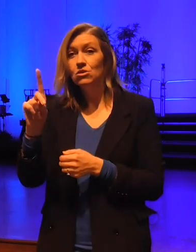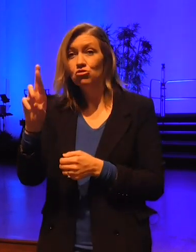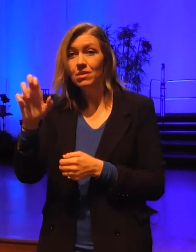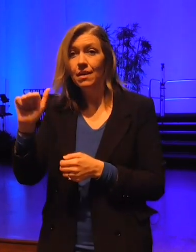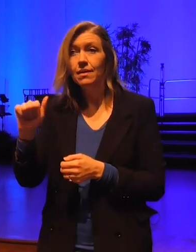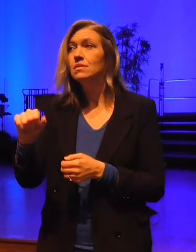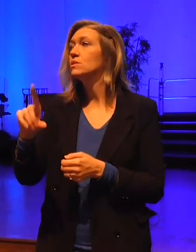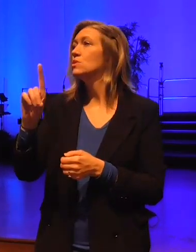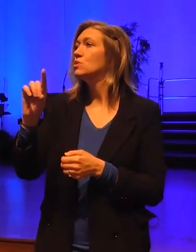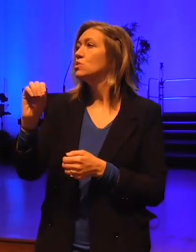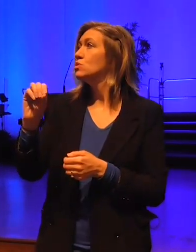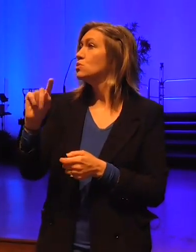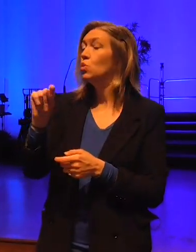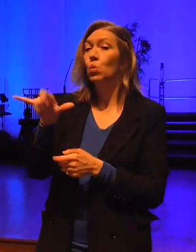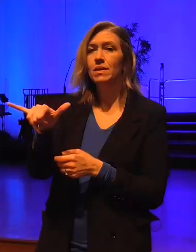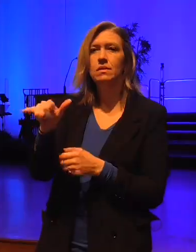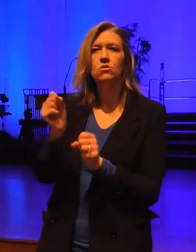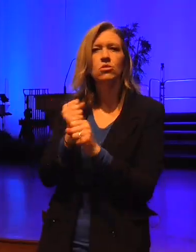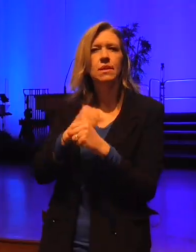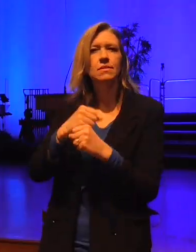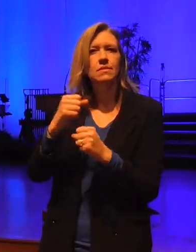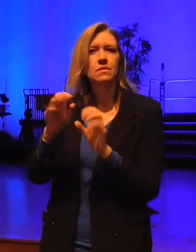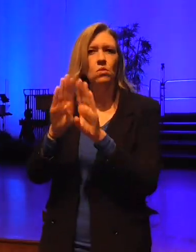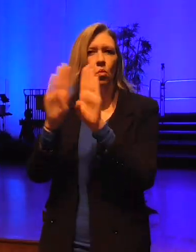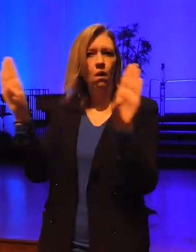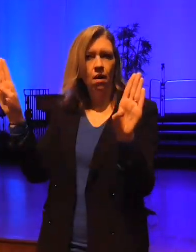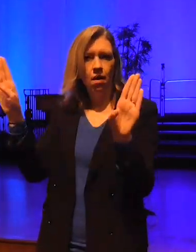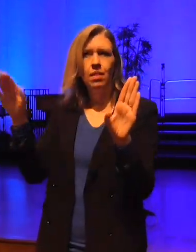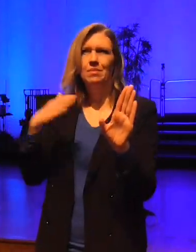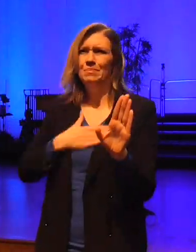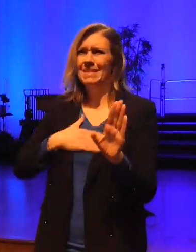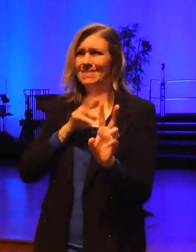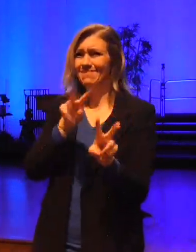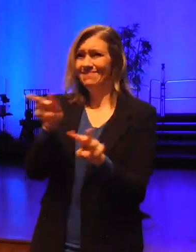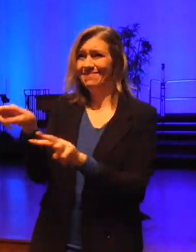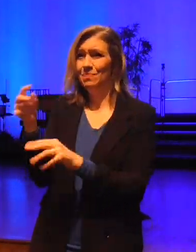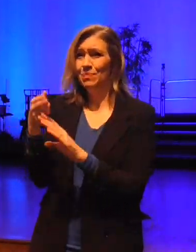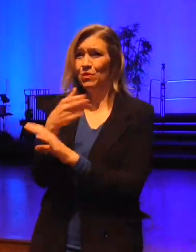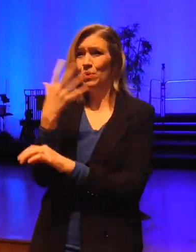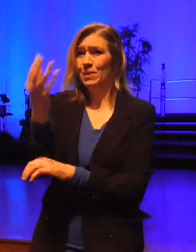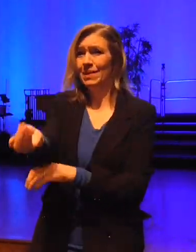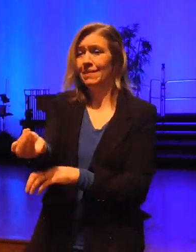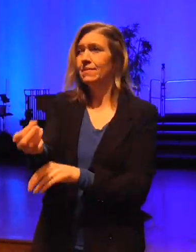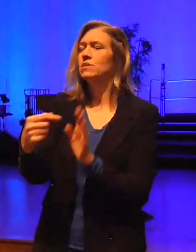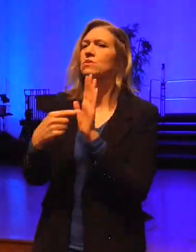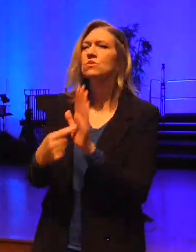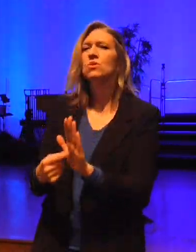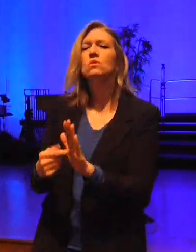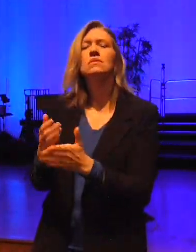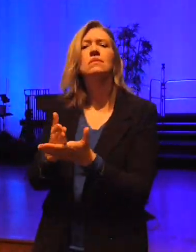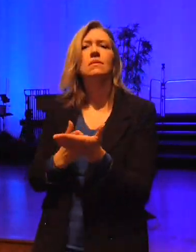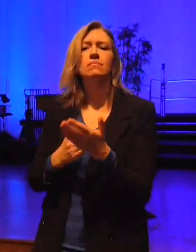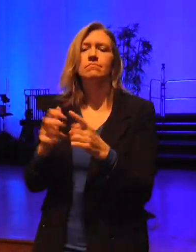wall uh please check it out before you leave um that expresses some of the great female Mystics